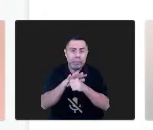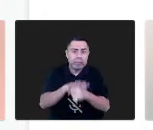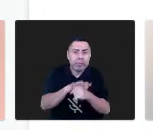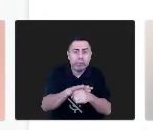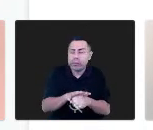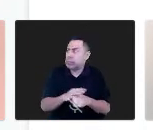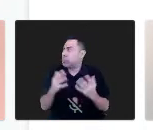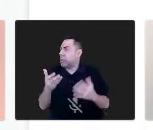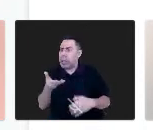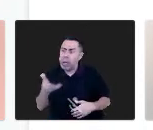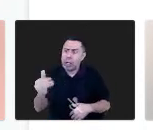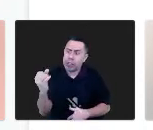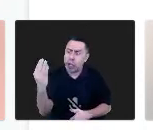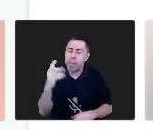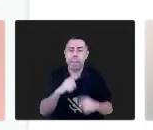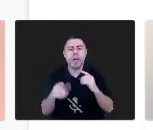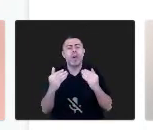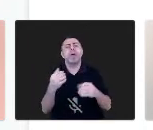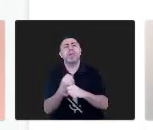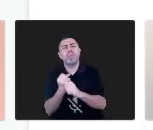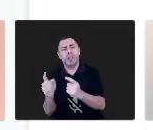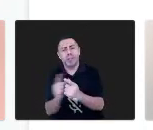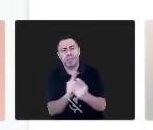um it's really more about creating friendships i know people call it networking it's really about